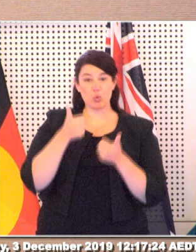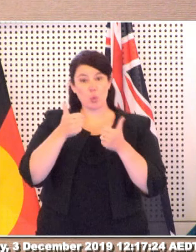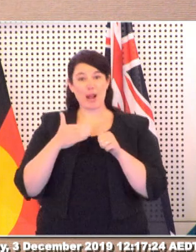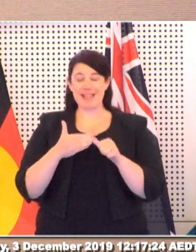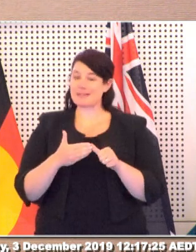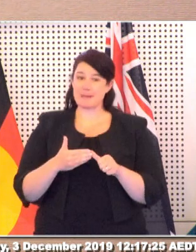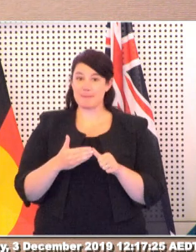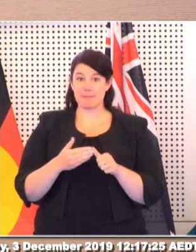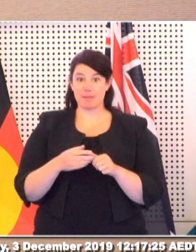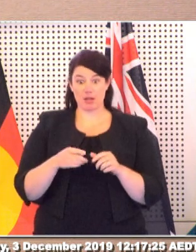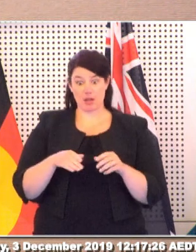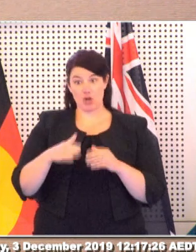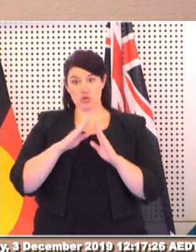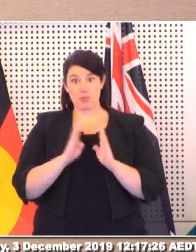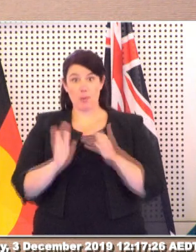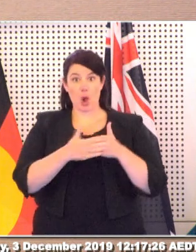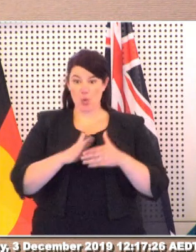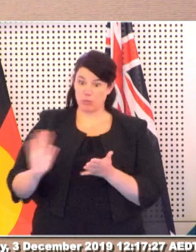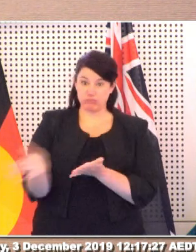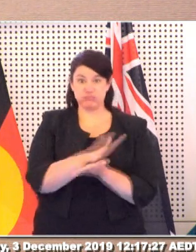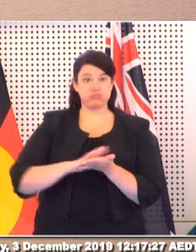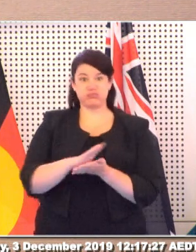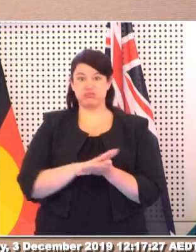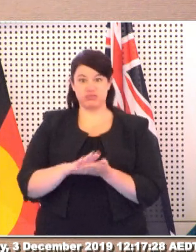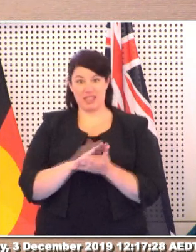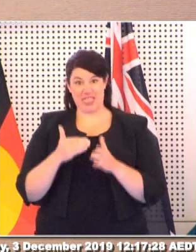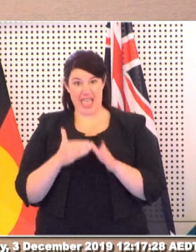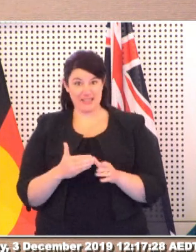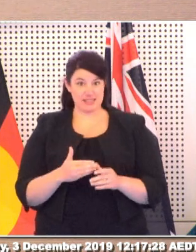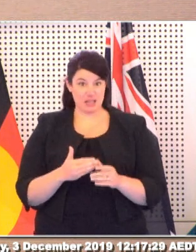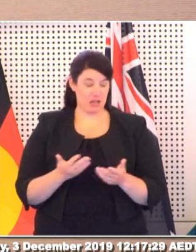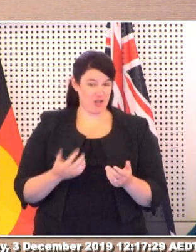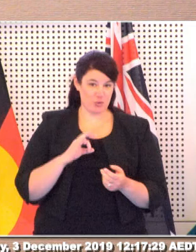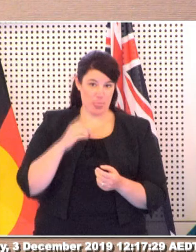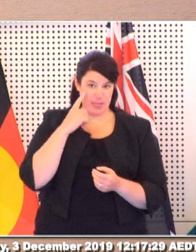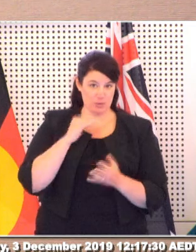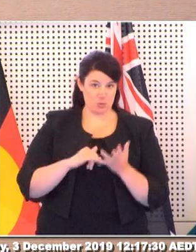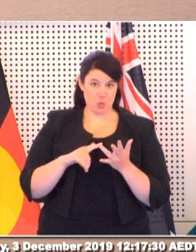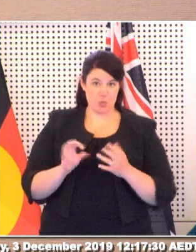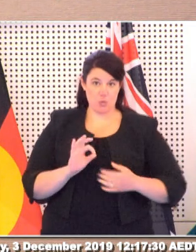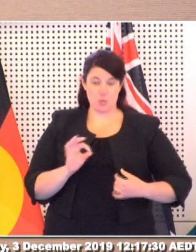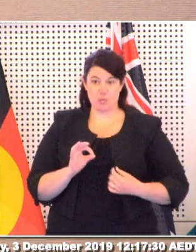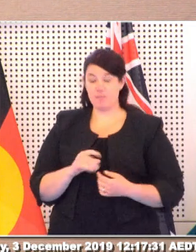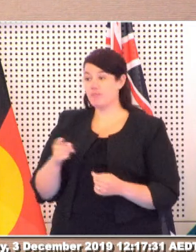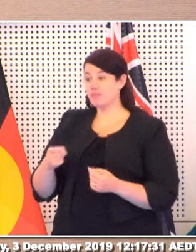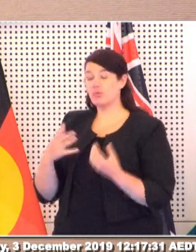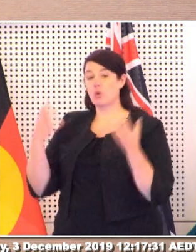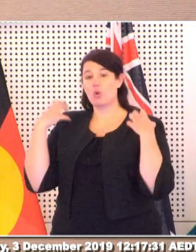them all out is going to fix it either. Can I say to you I worry about if people are living by